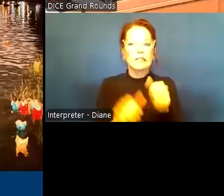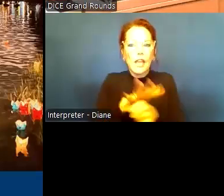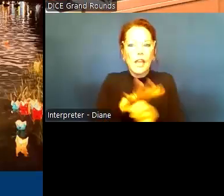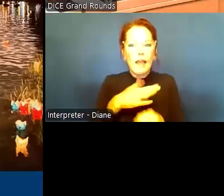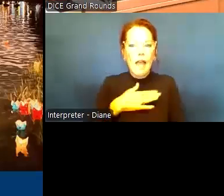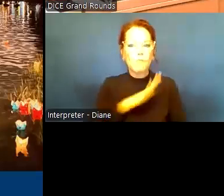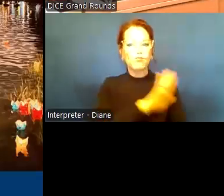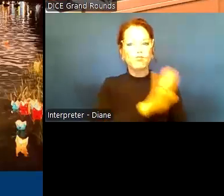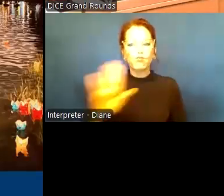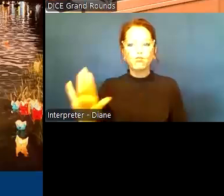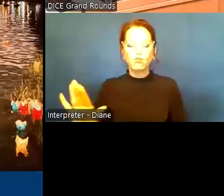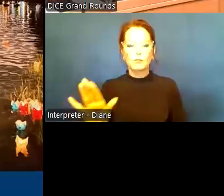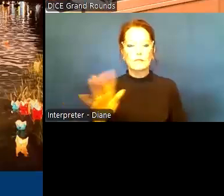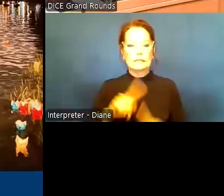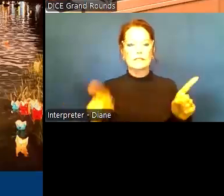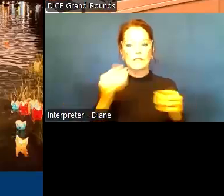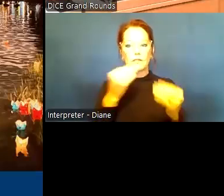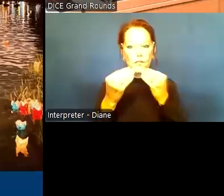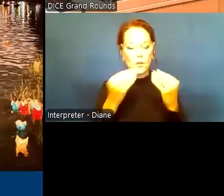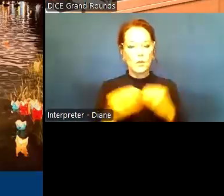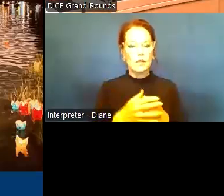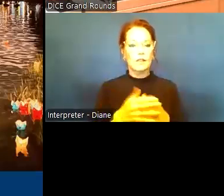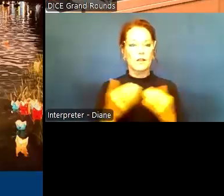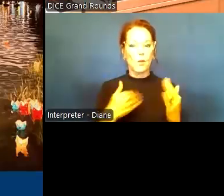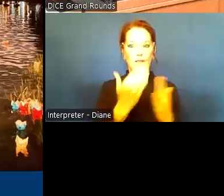interesting to learn how like different recipes actually often came out of the